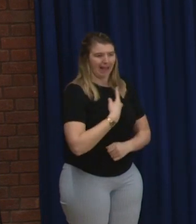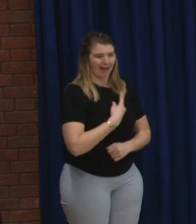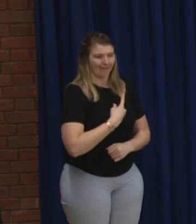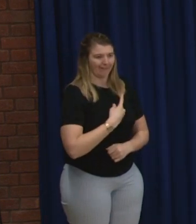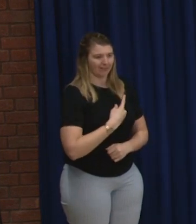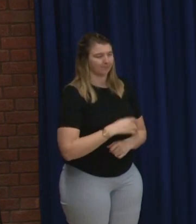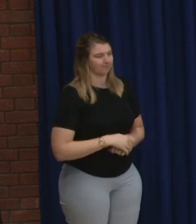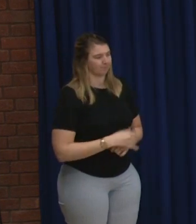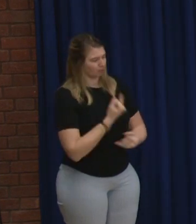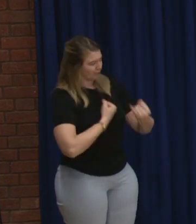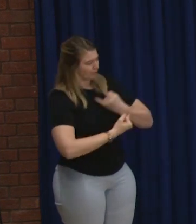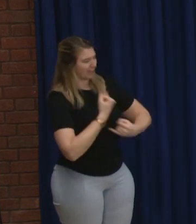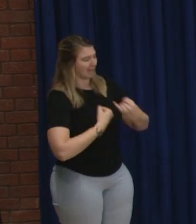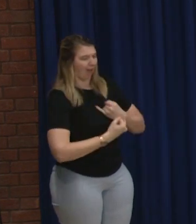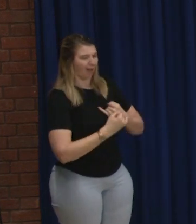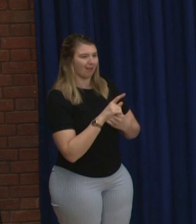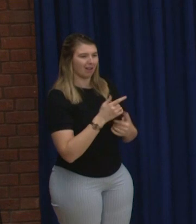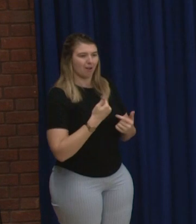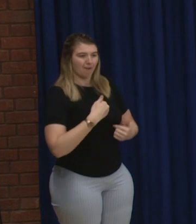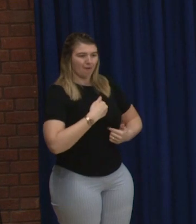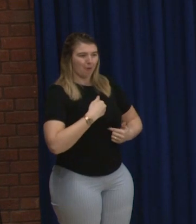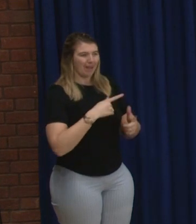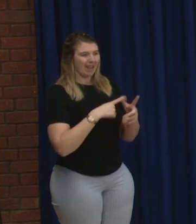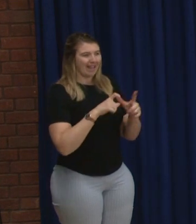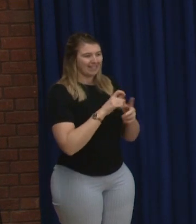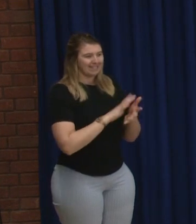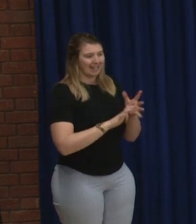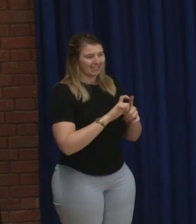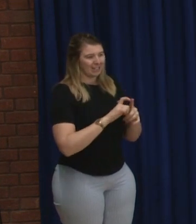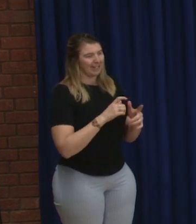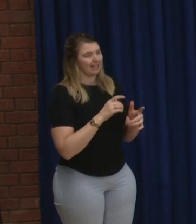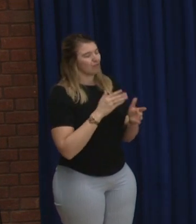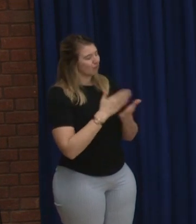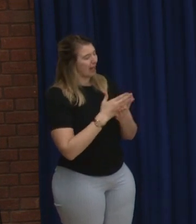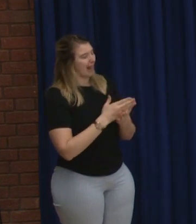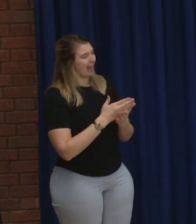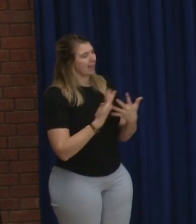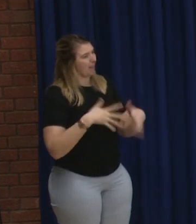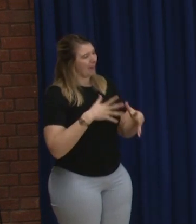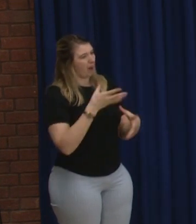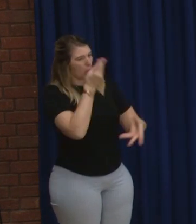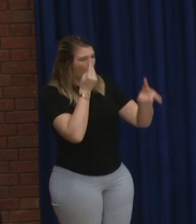has been about self-acceptance, probably more than anything else. The stigma that's still associated